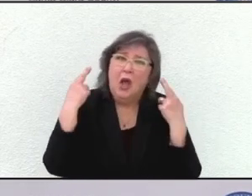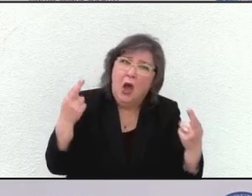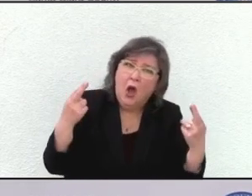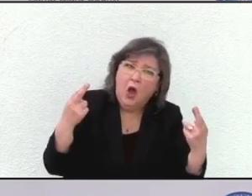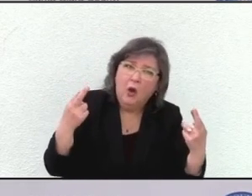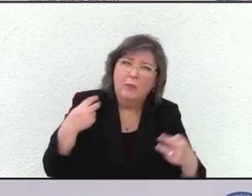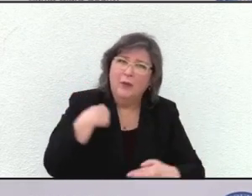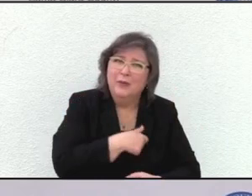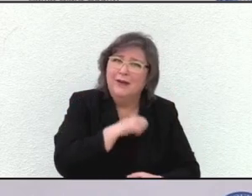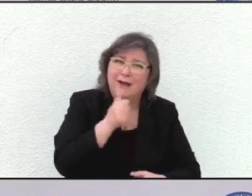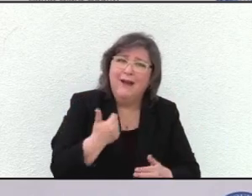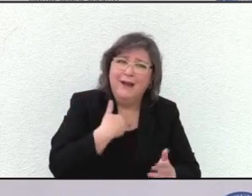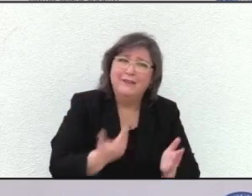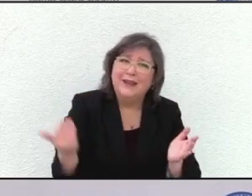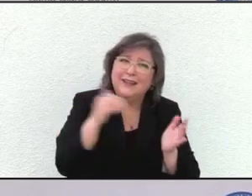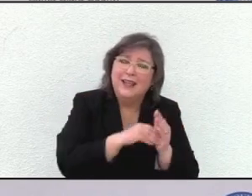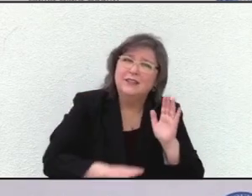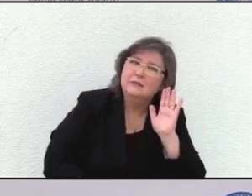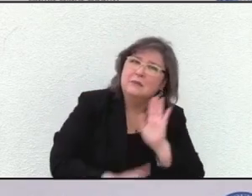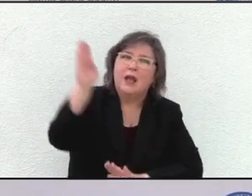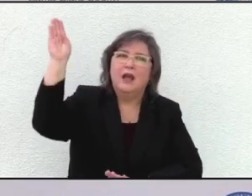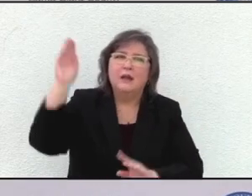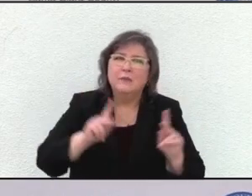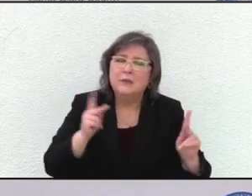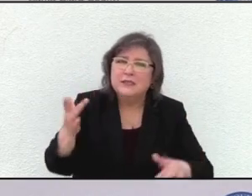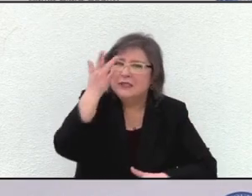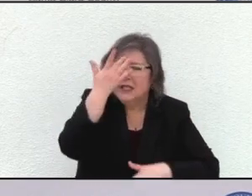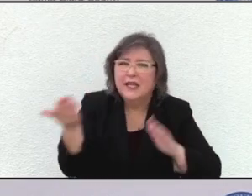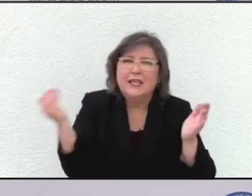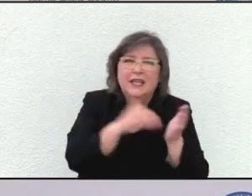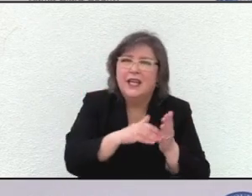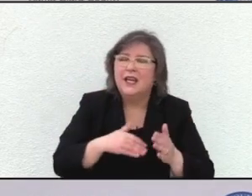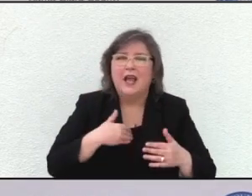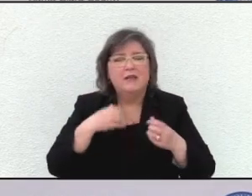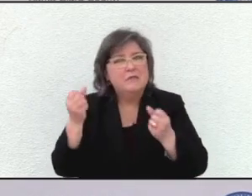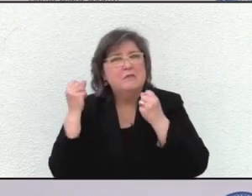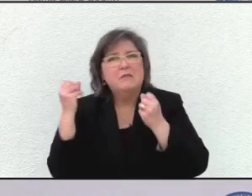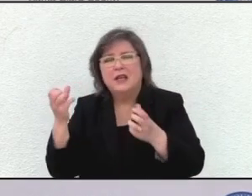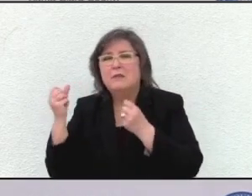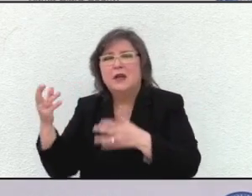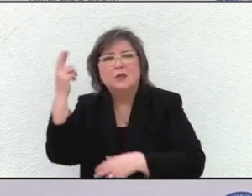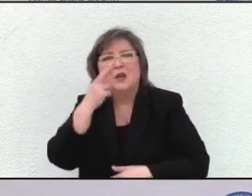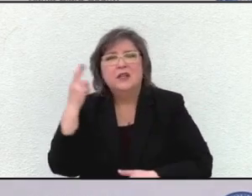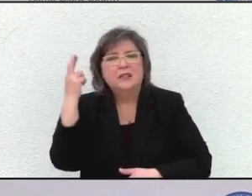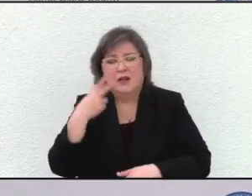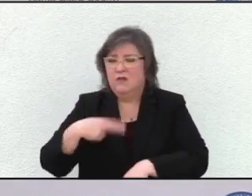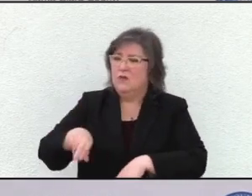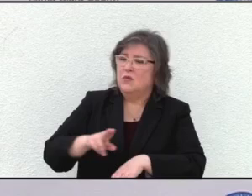another spike in cases for so many reasons, one of them of course being the impact on